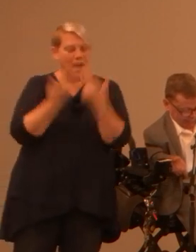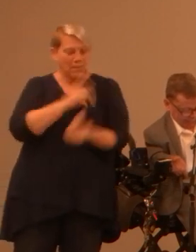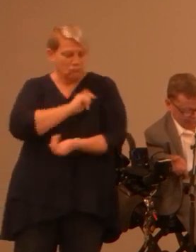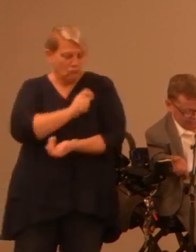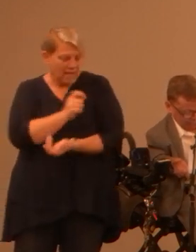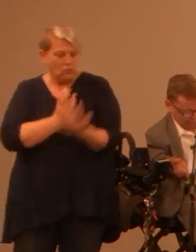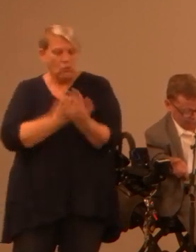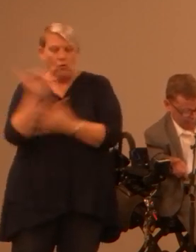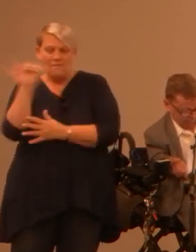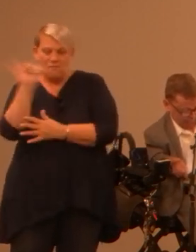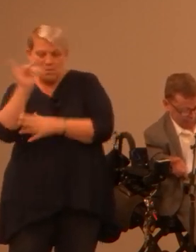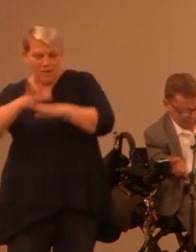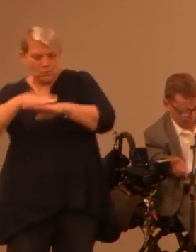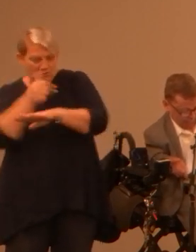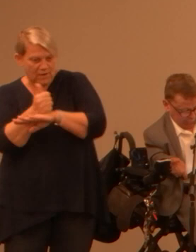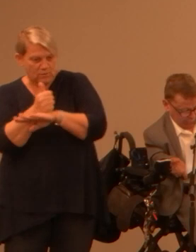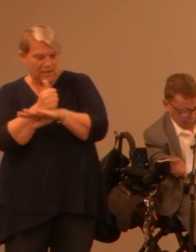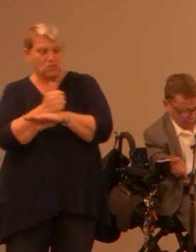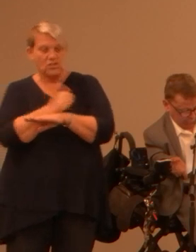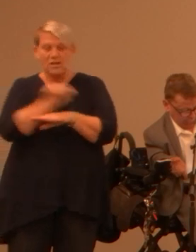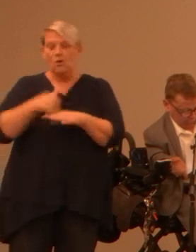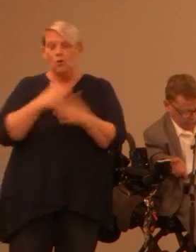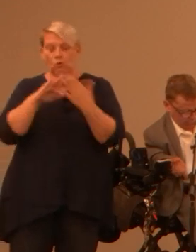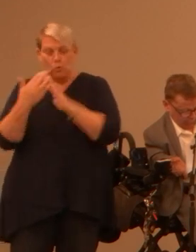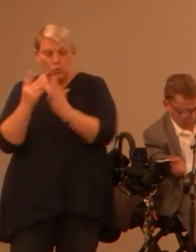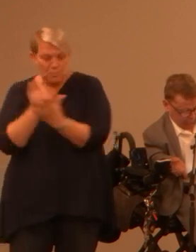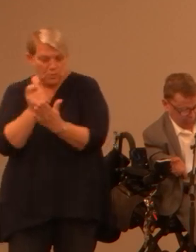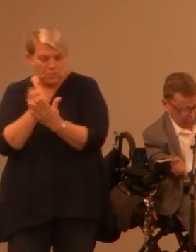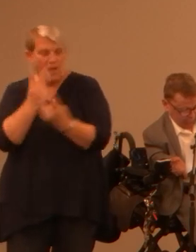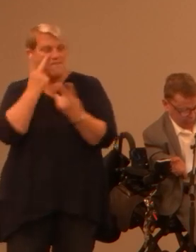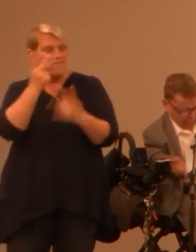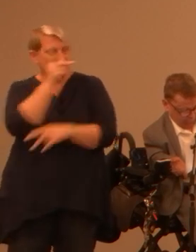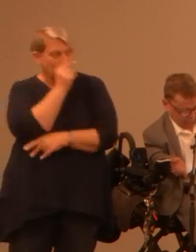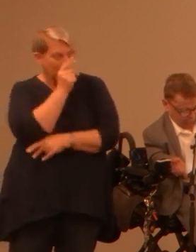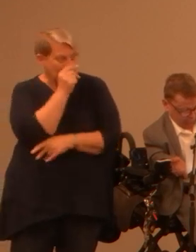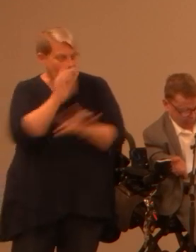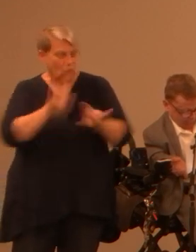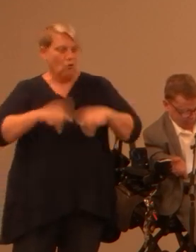Fremantle Foundation. Our Community Sponsors VisAbility, OZeWAI and ATSA.